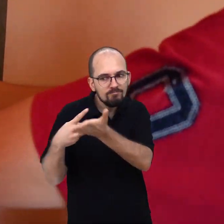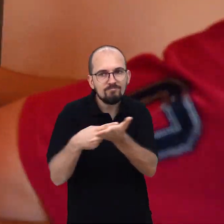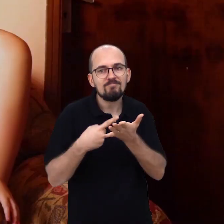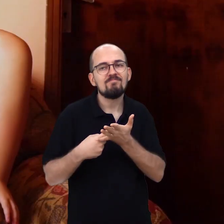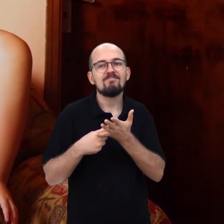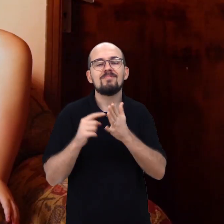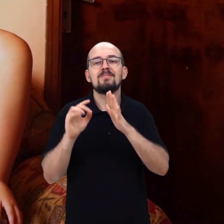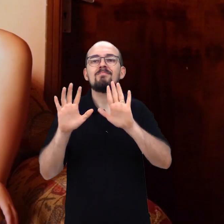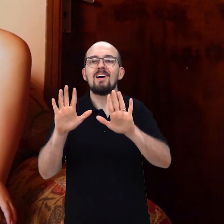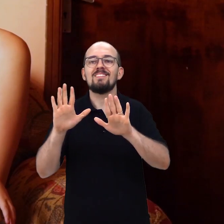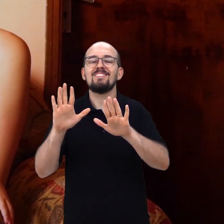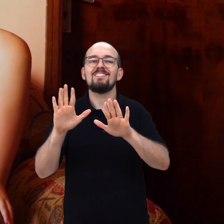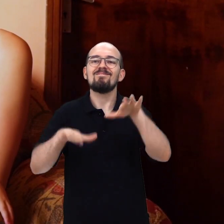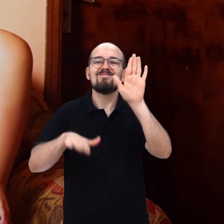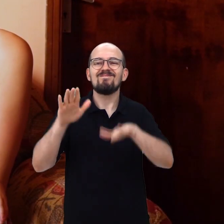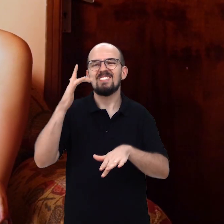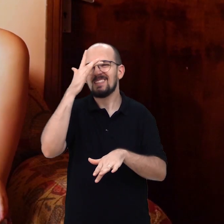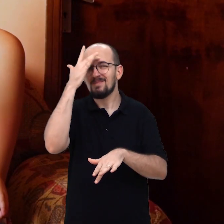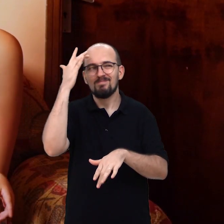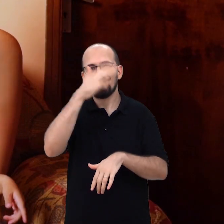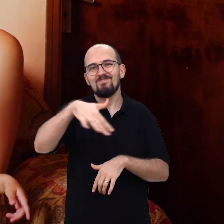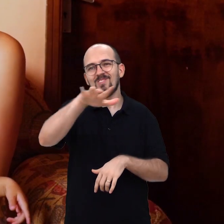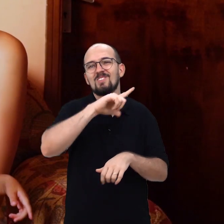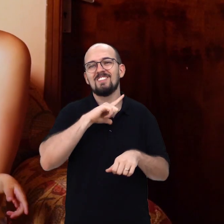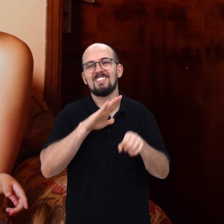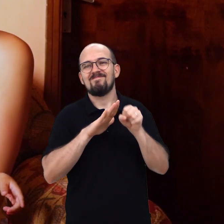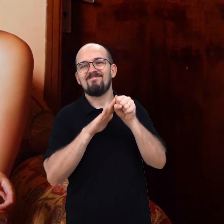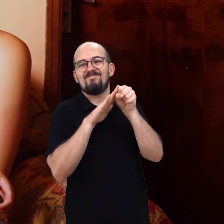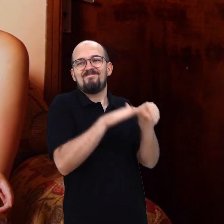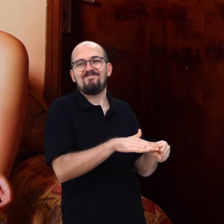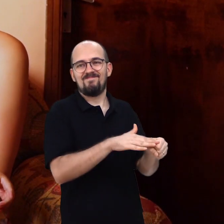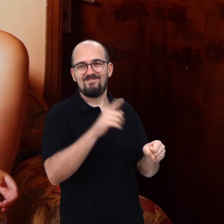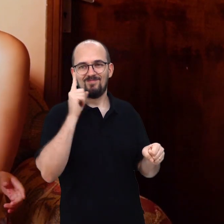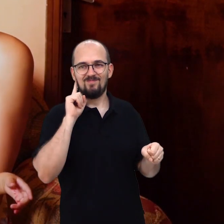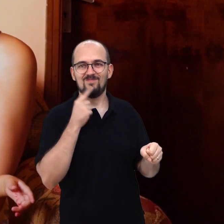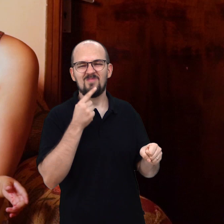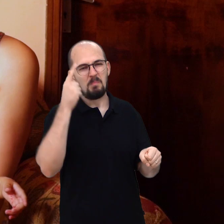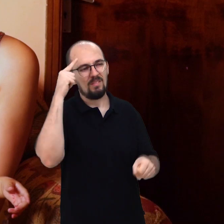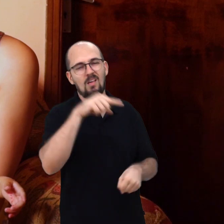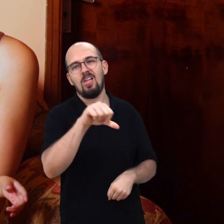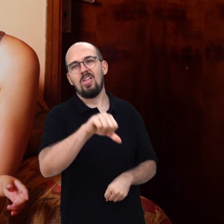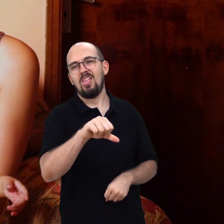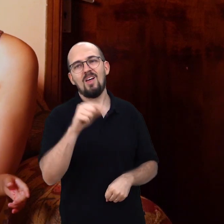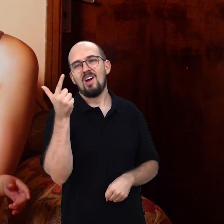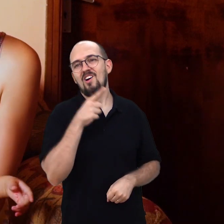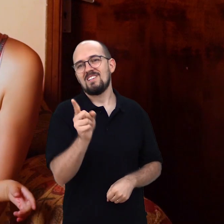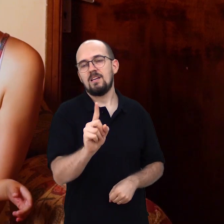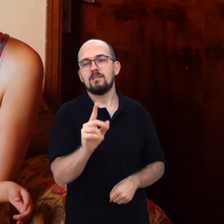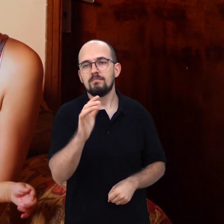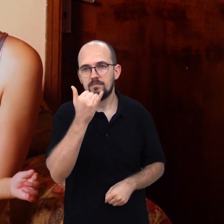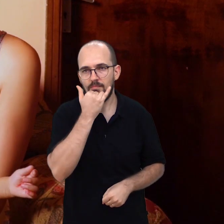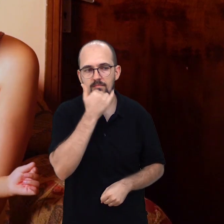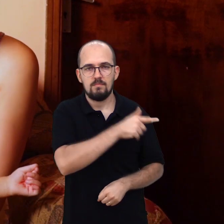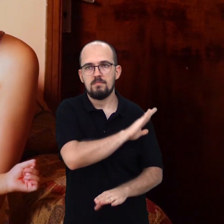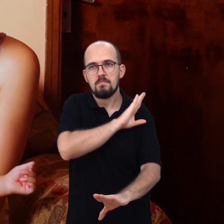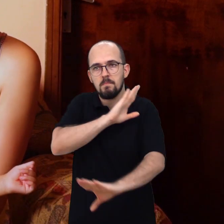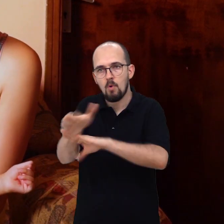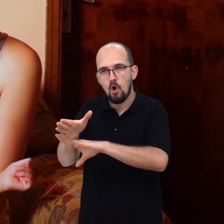Sometimes people hinder the Deaf thinking that they don't have the capacity. Adilson has more capacity than a hearing person.